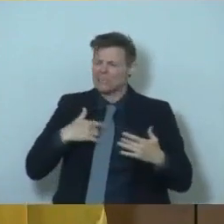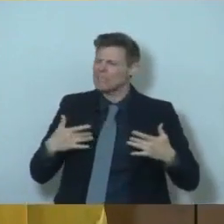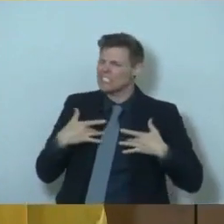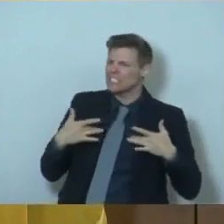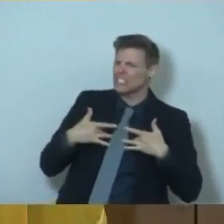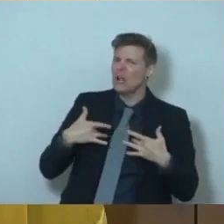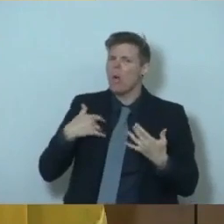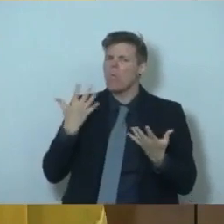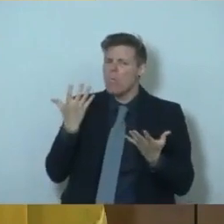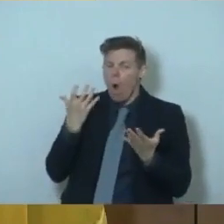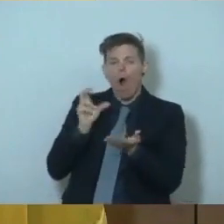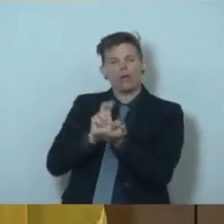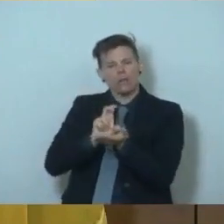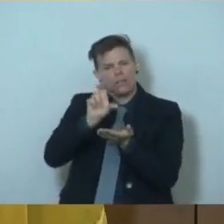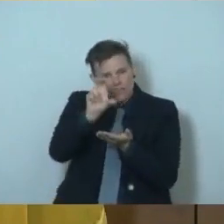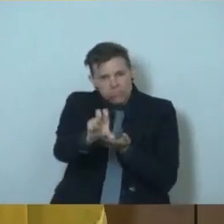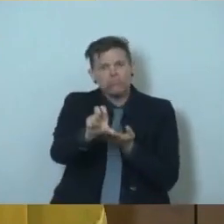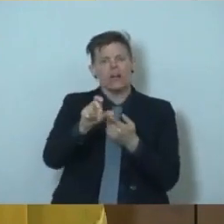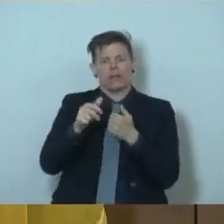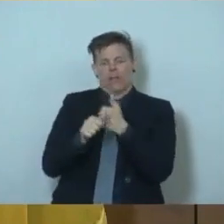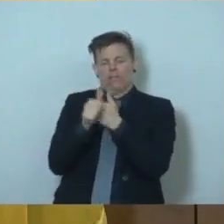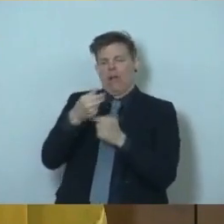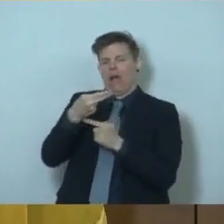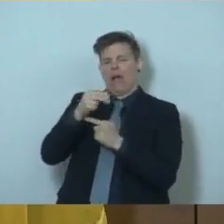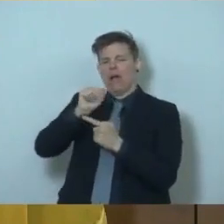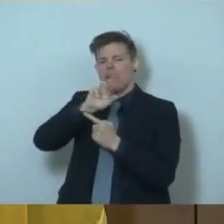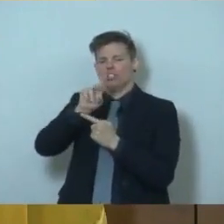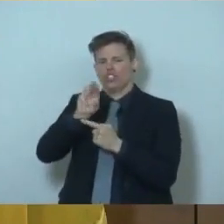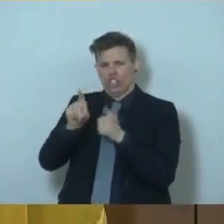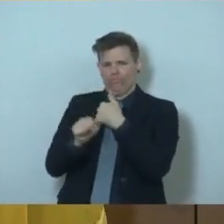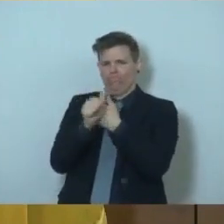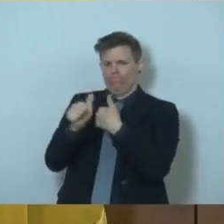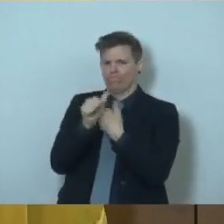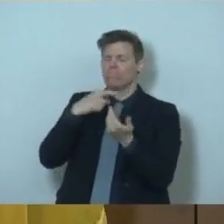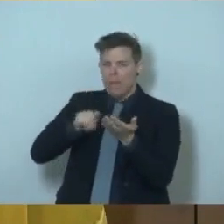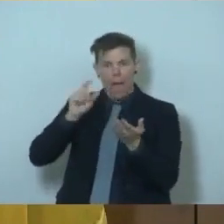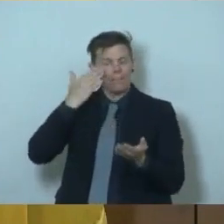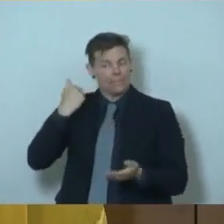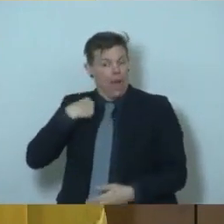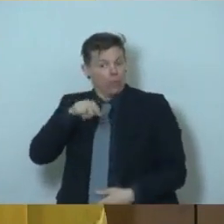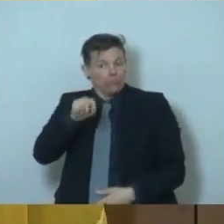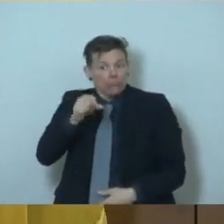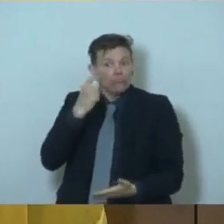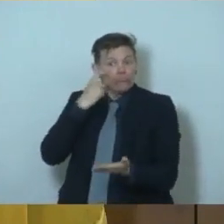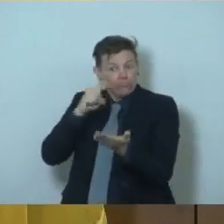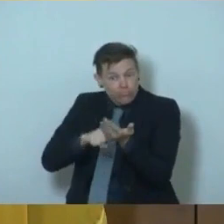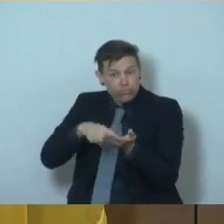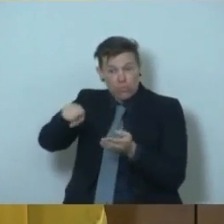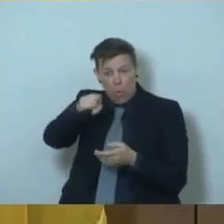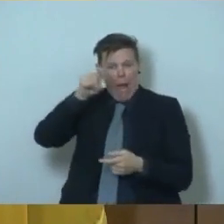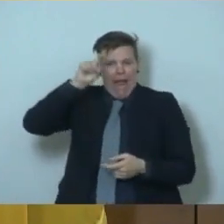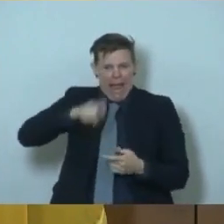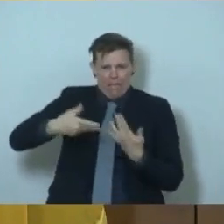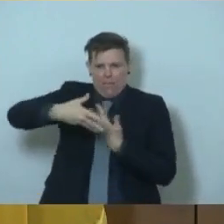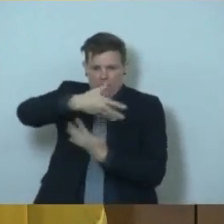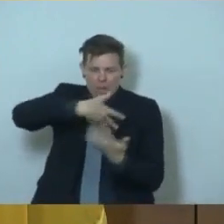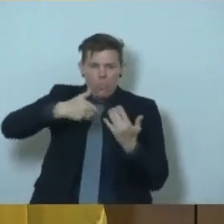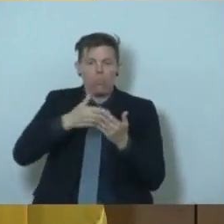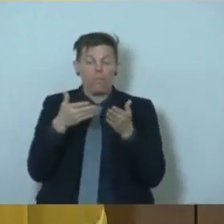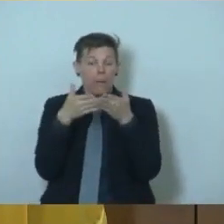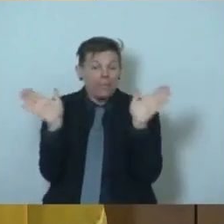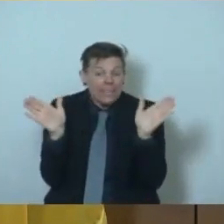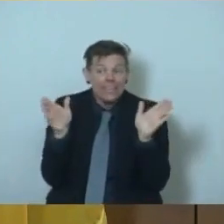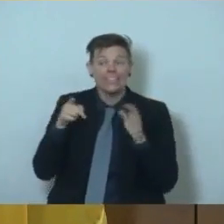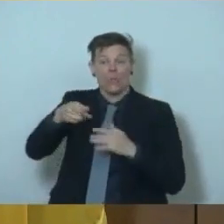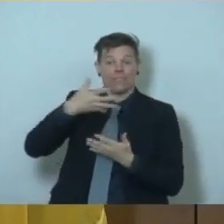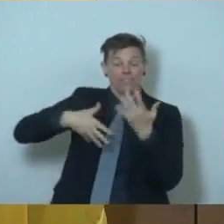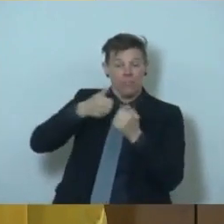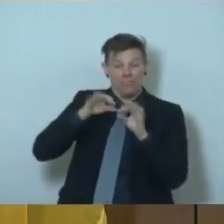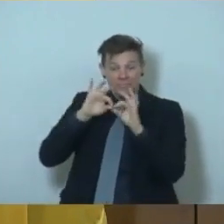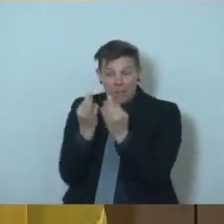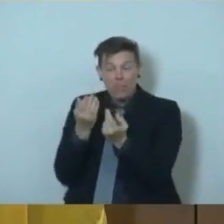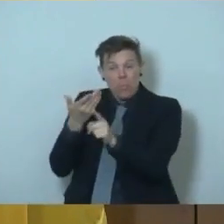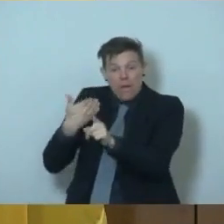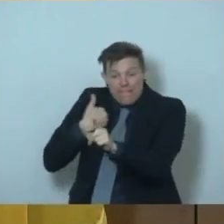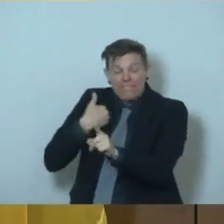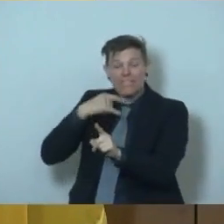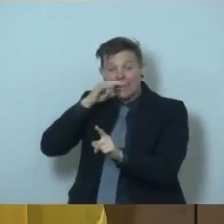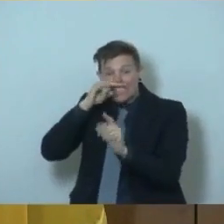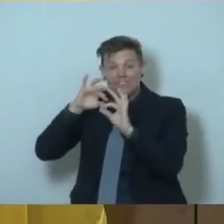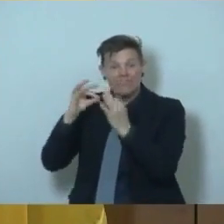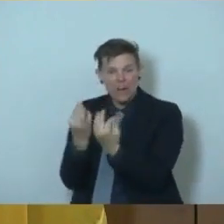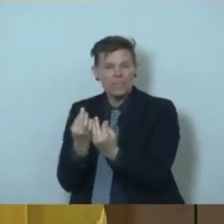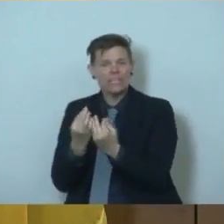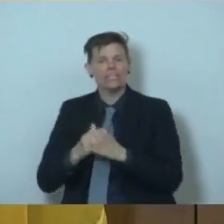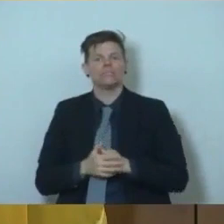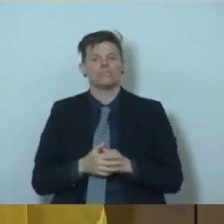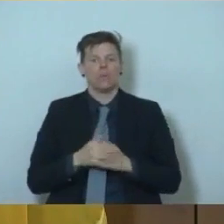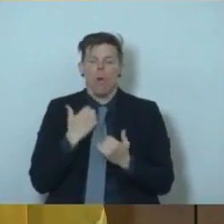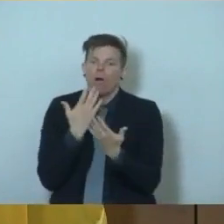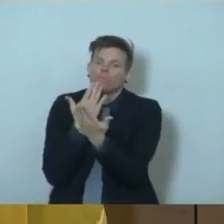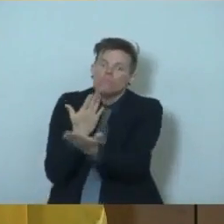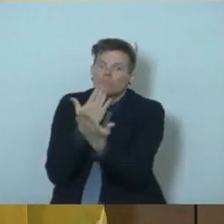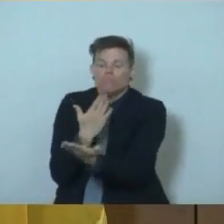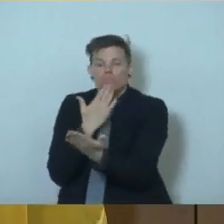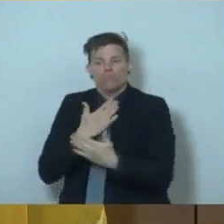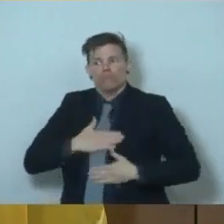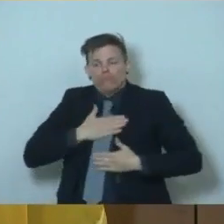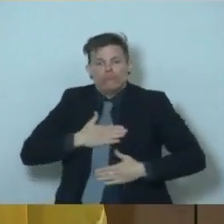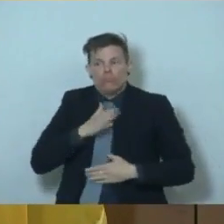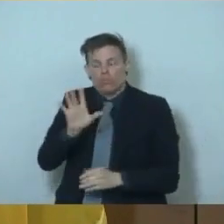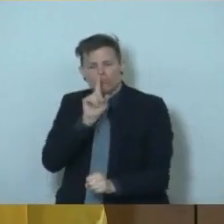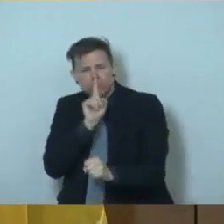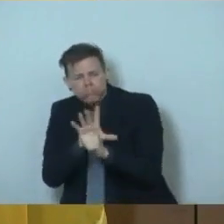AND PART OF THIS HAZARD PAY IS TO MAKE SURE THAT THEY ARE RECOGNIZED AND THAT IF YOU ARE EXPOSED TO THE GENERAL PUBLIC YOU ARE AT HIGHER RISK AND THEY HAVE FAMILIES THAT OF THEIR OWN